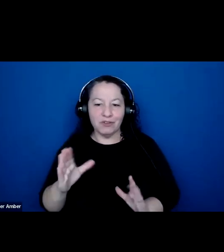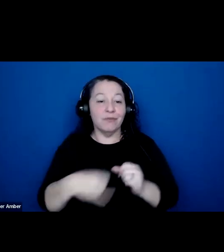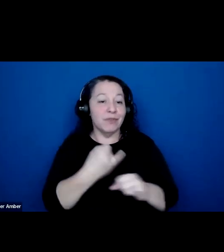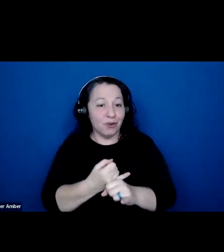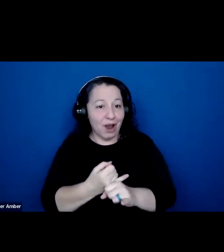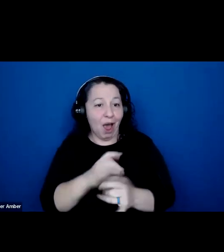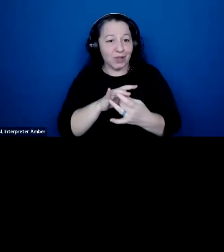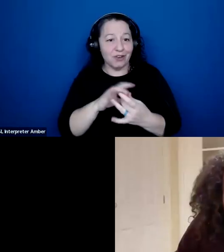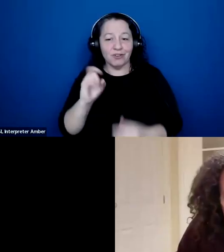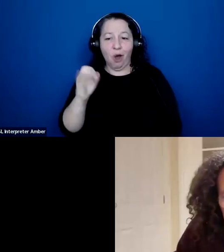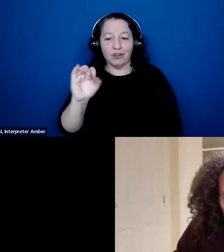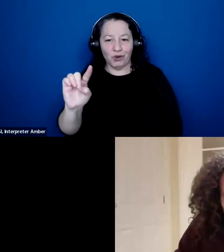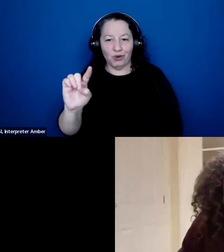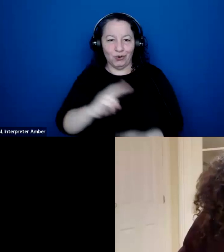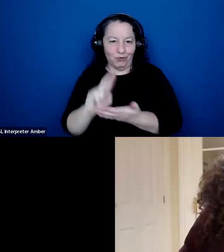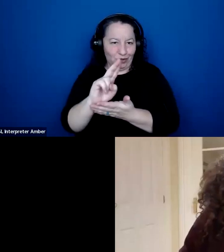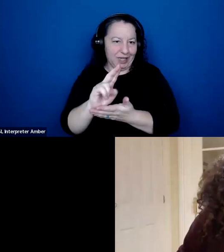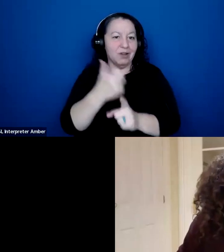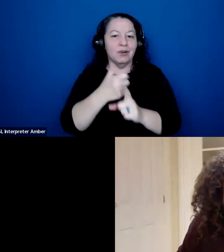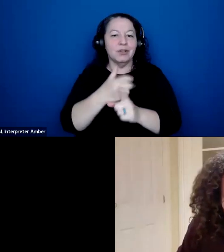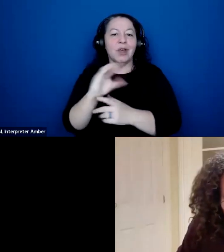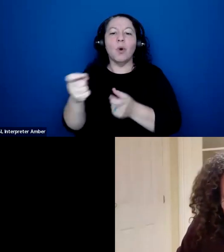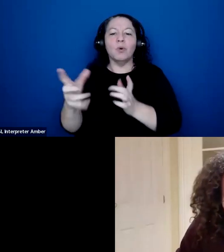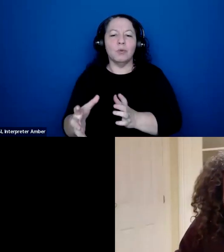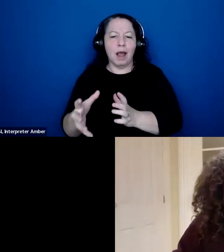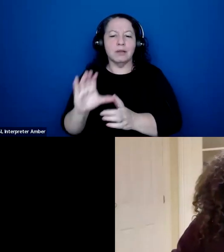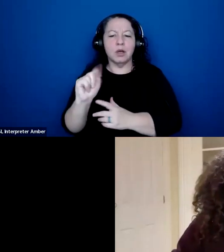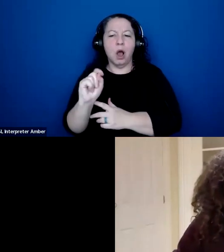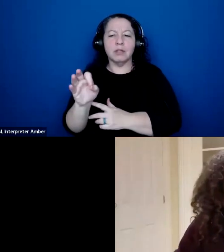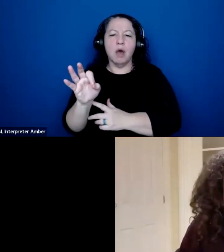She also co-directs the Costs of War Project based at Brown University.